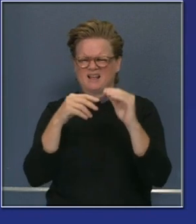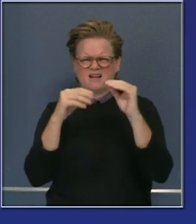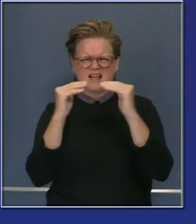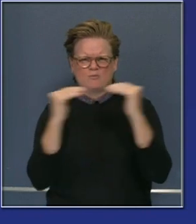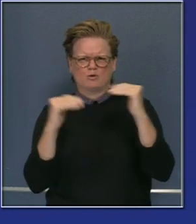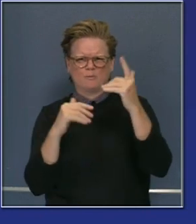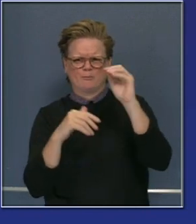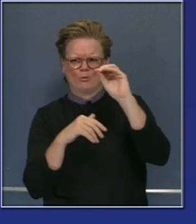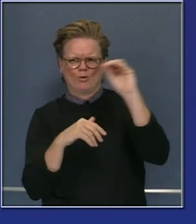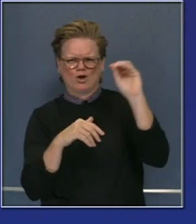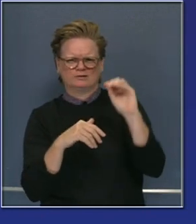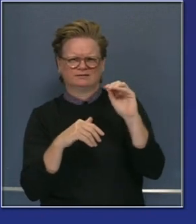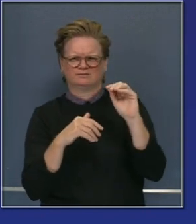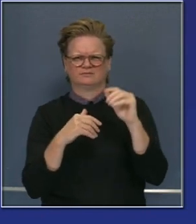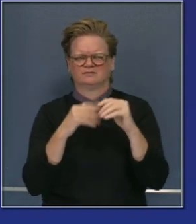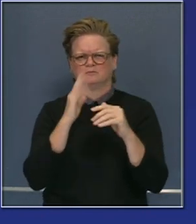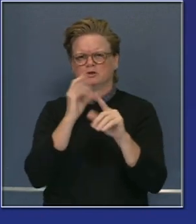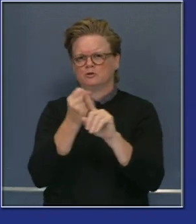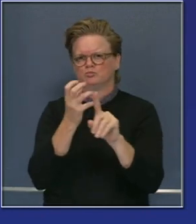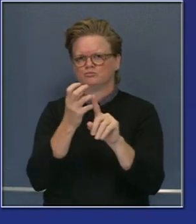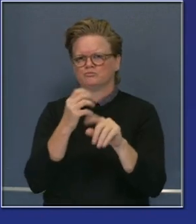ANN THE CURRENT NUMBER OF OVER